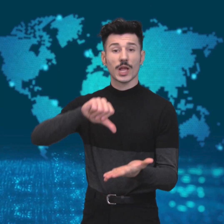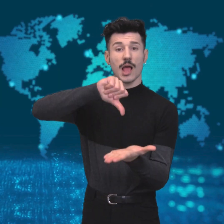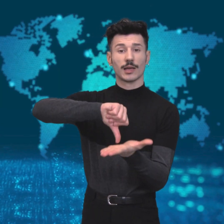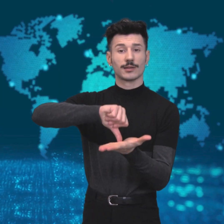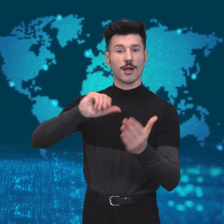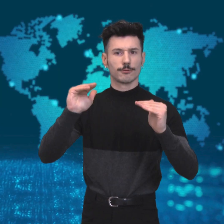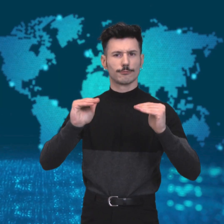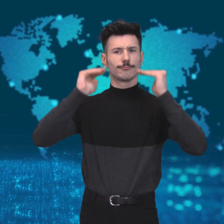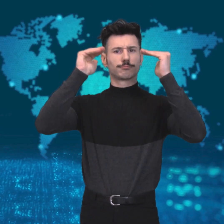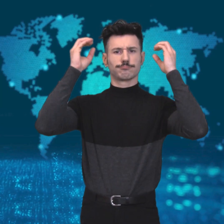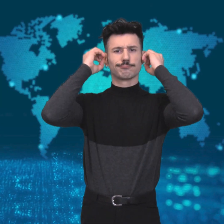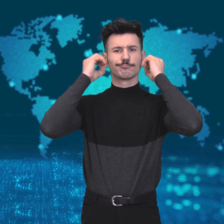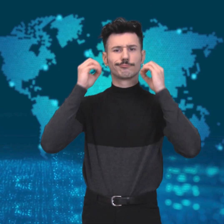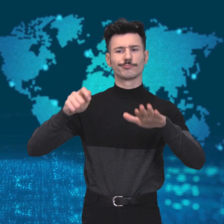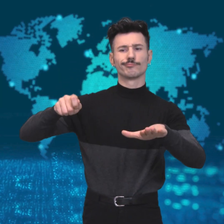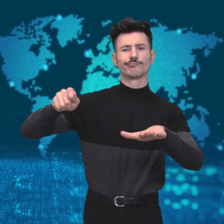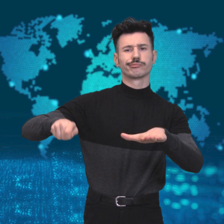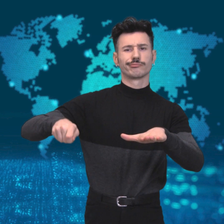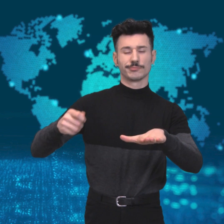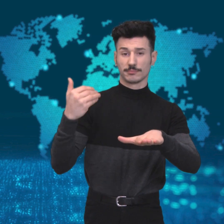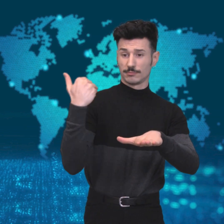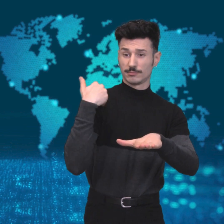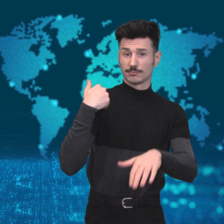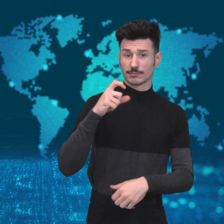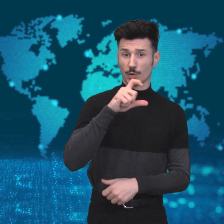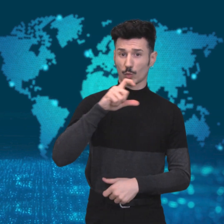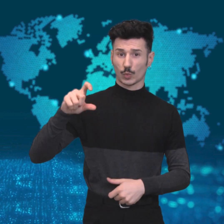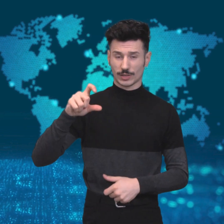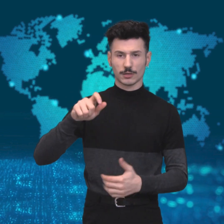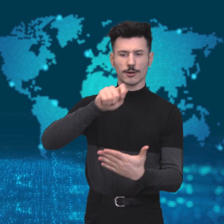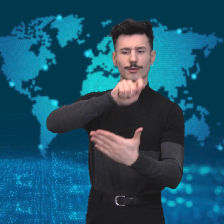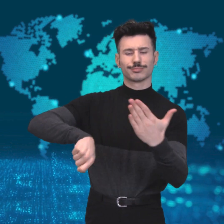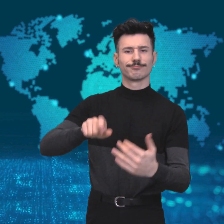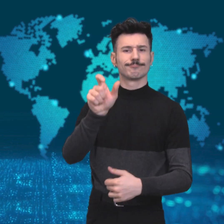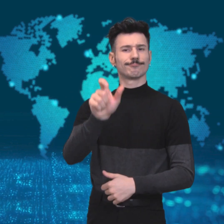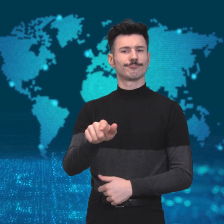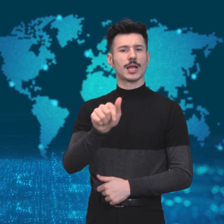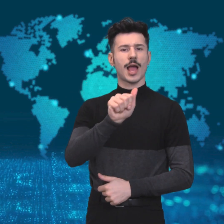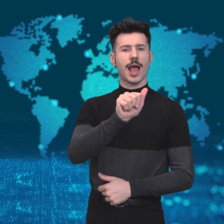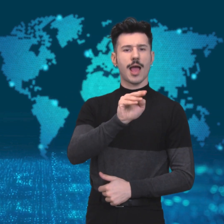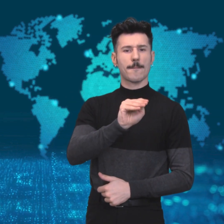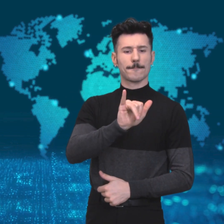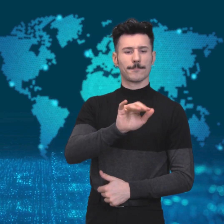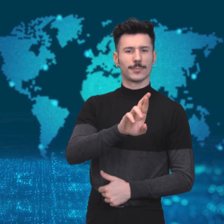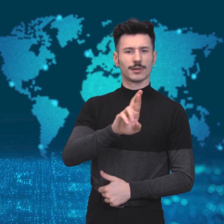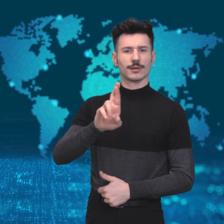[Alessio]: Iran’s Supreme Court last week sentenced